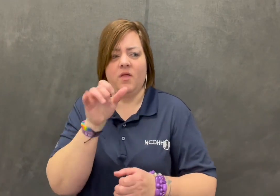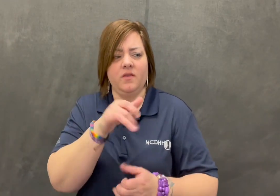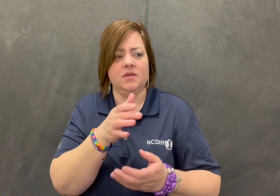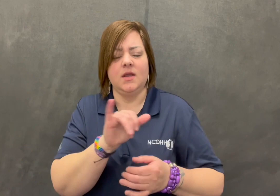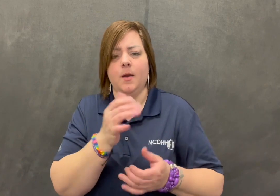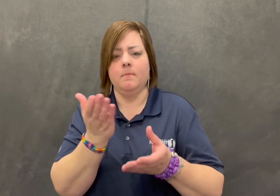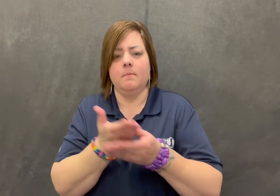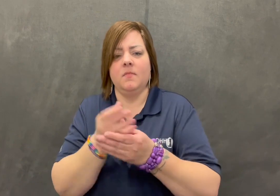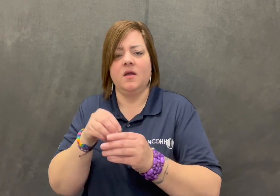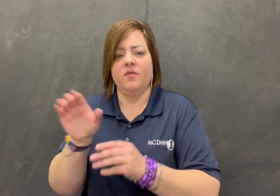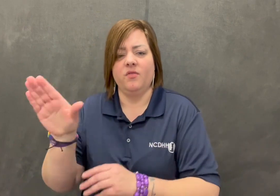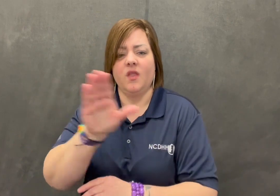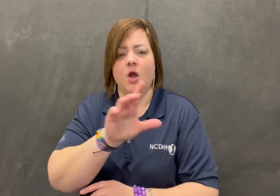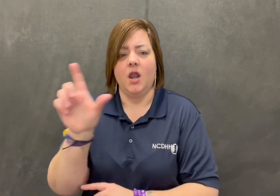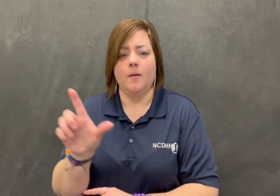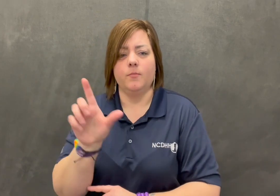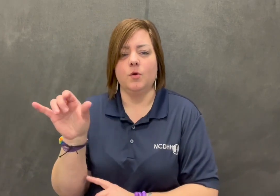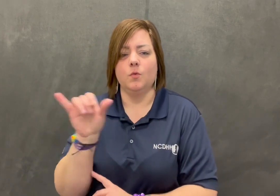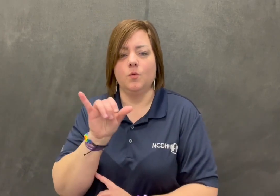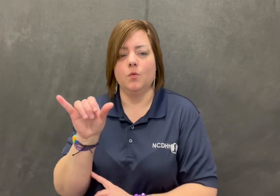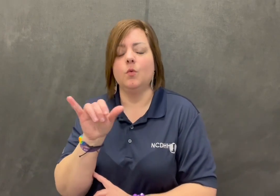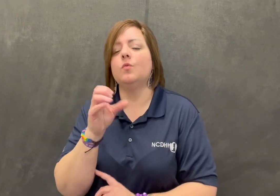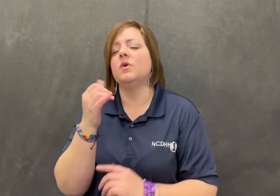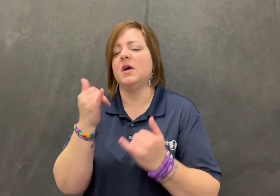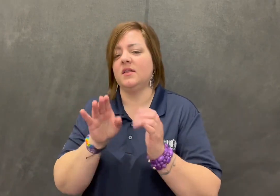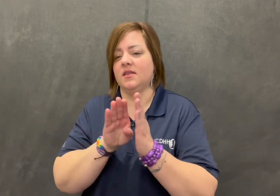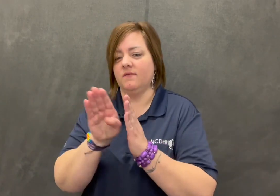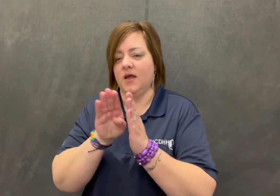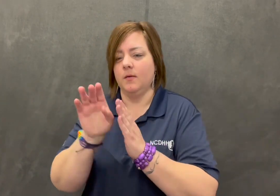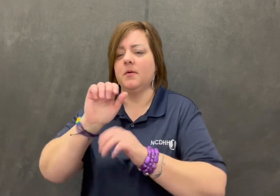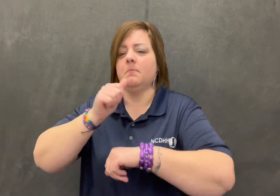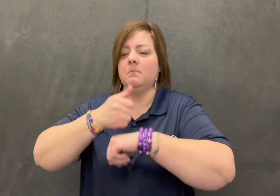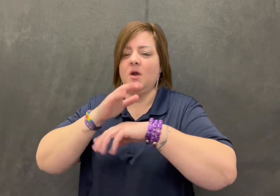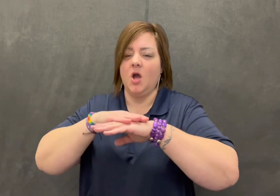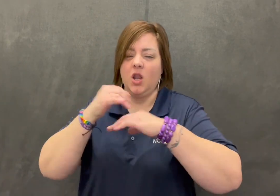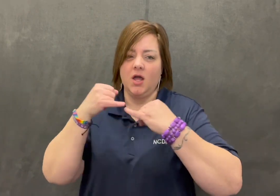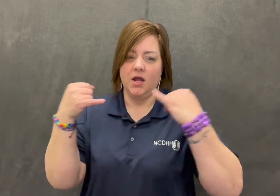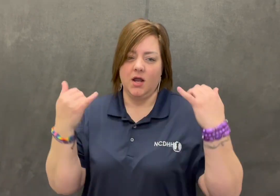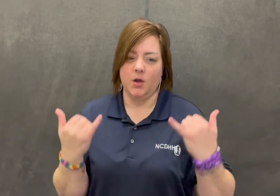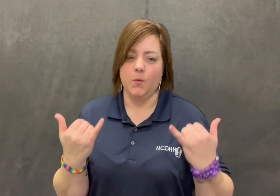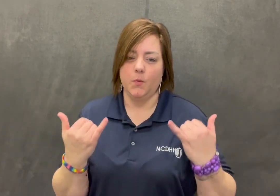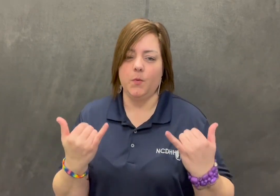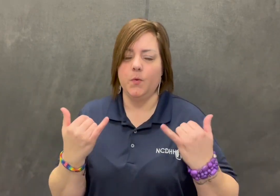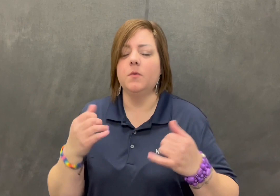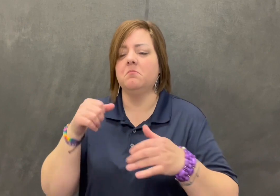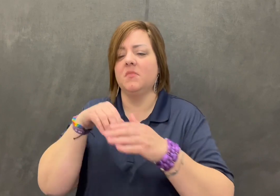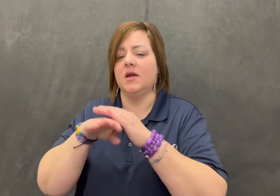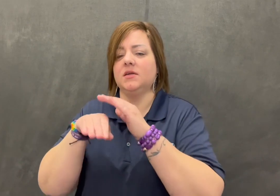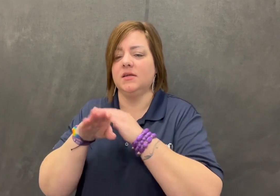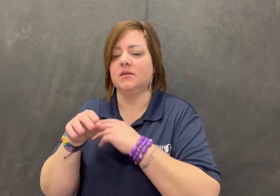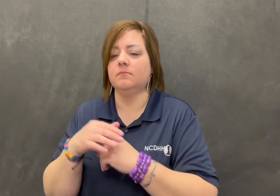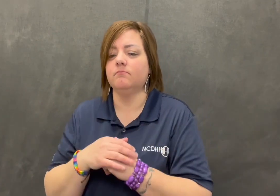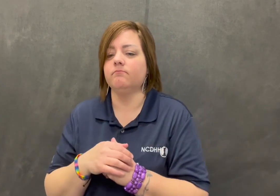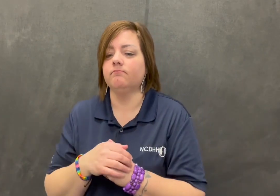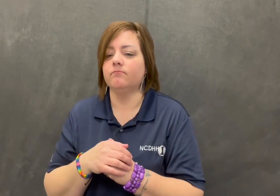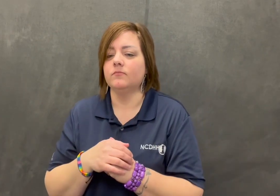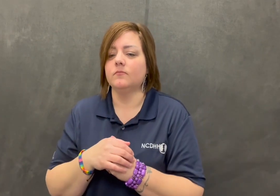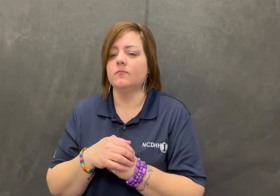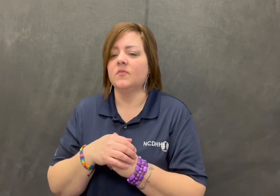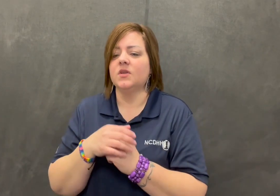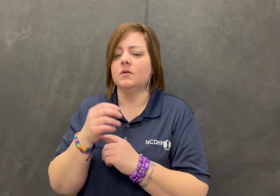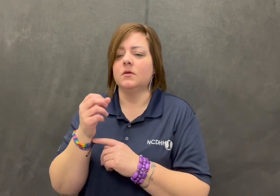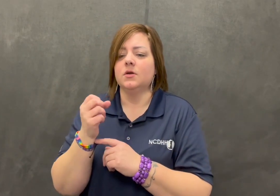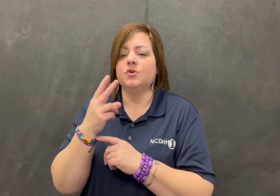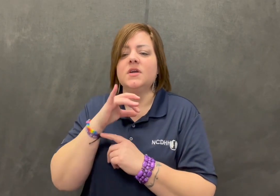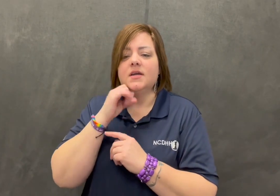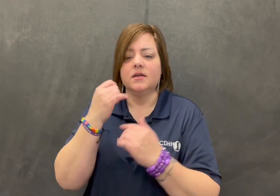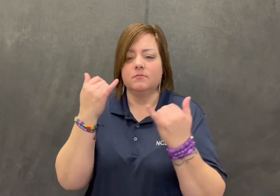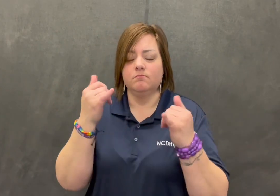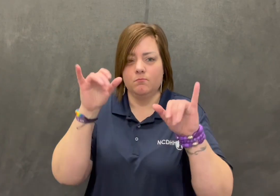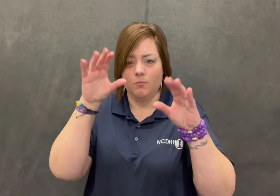this same red notebook in their libraries too so it is now developed and available for online use.